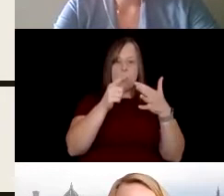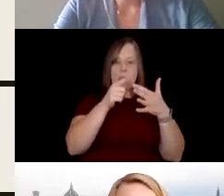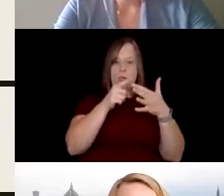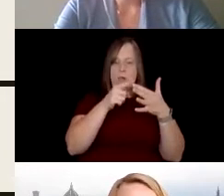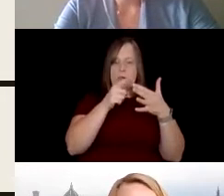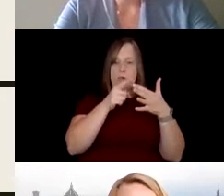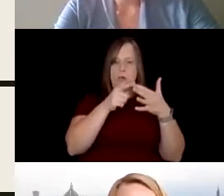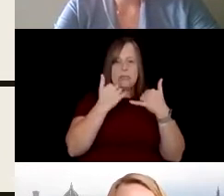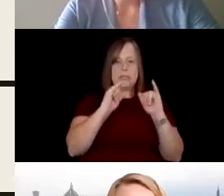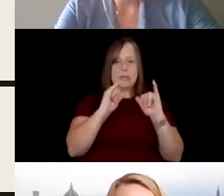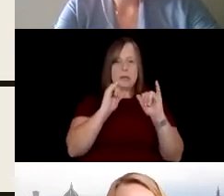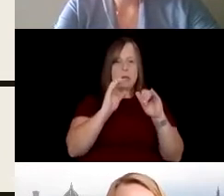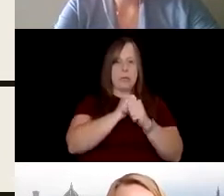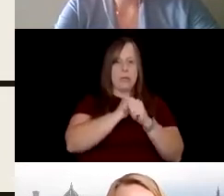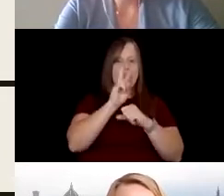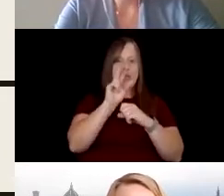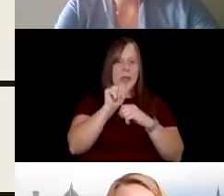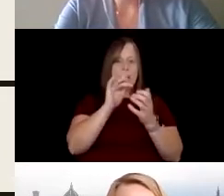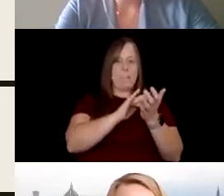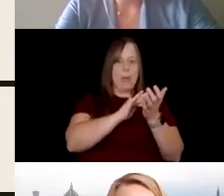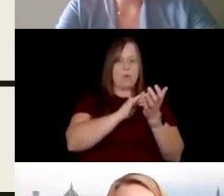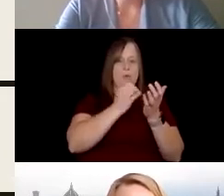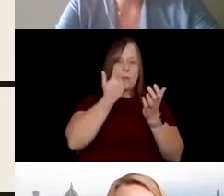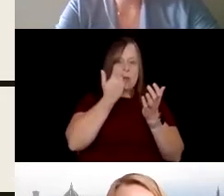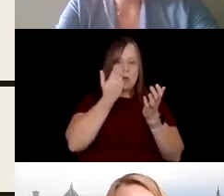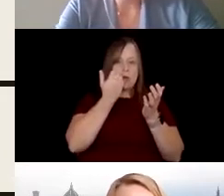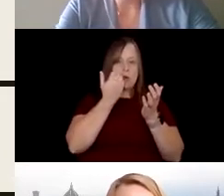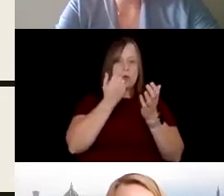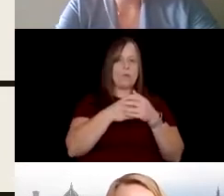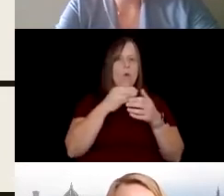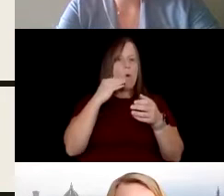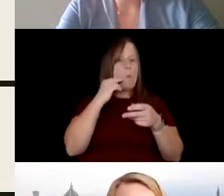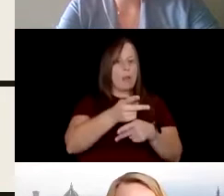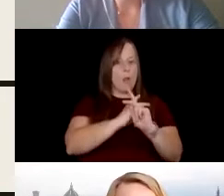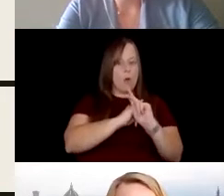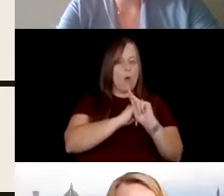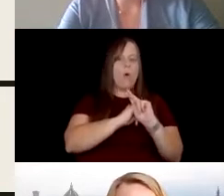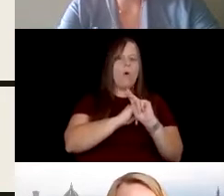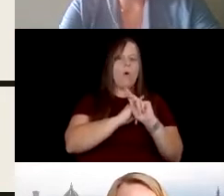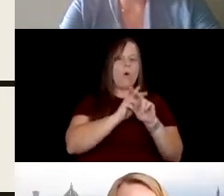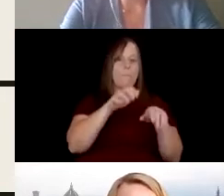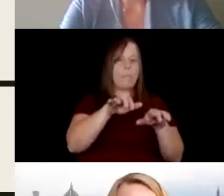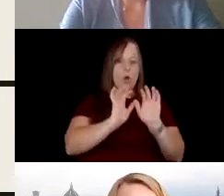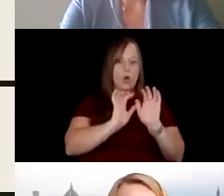you are still entitled to VA medical and dental services, VA home loans, burial in national cemeteries. You can get all of that.